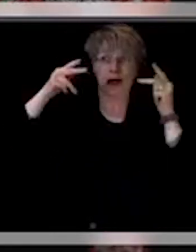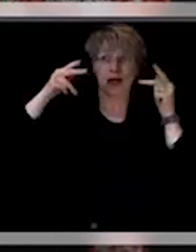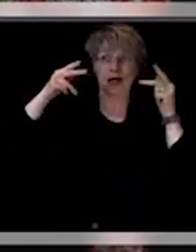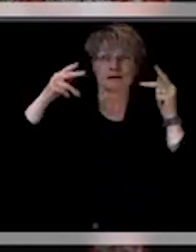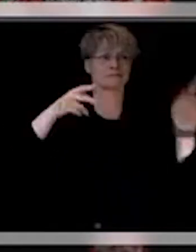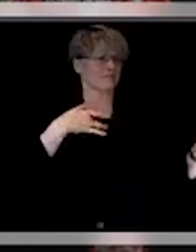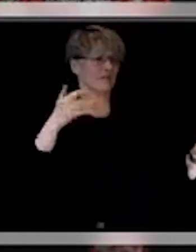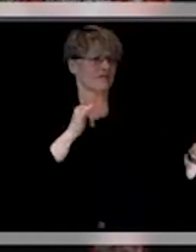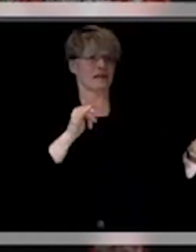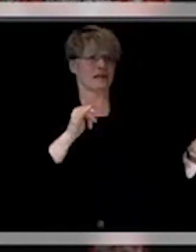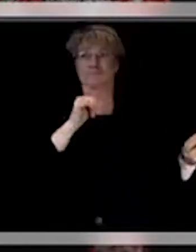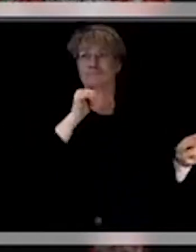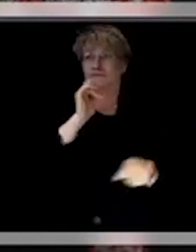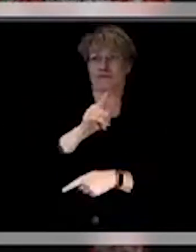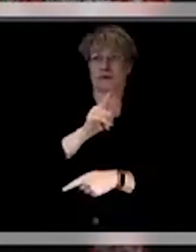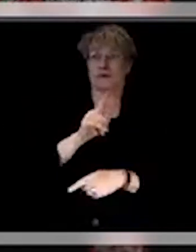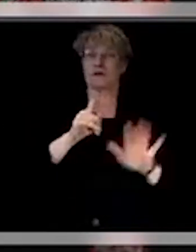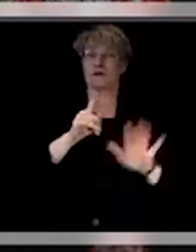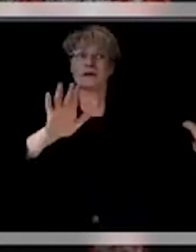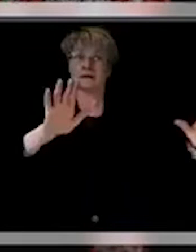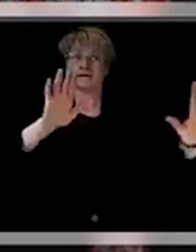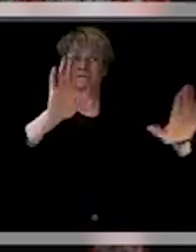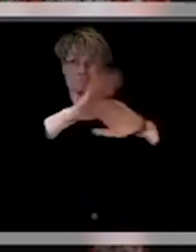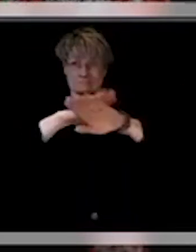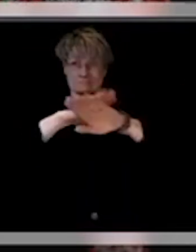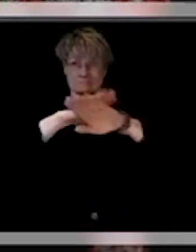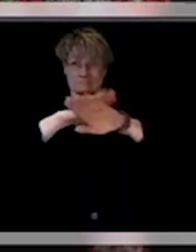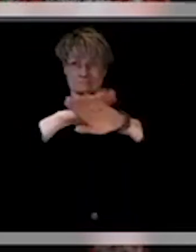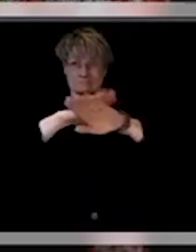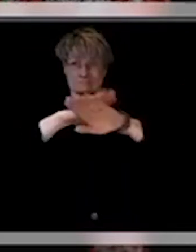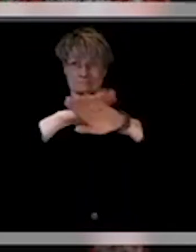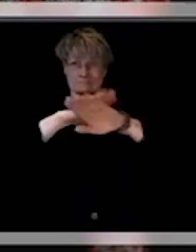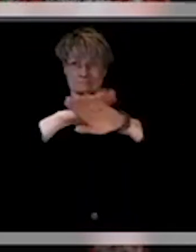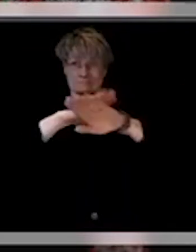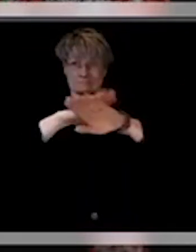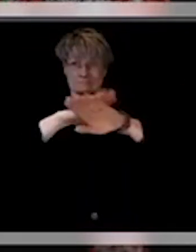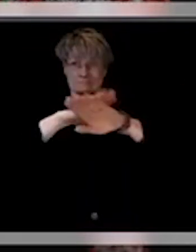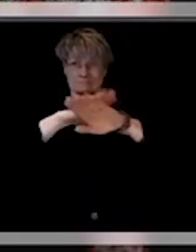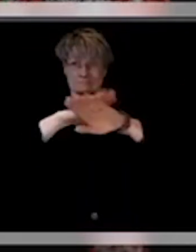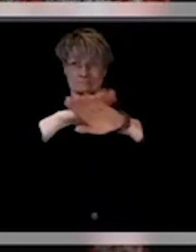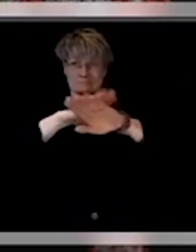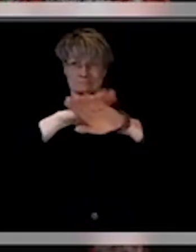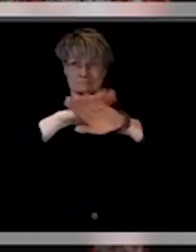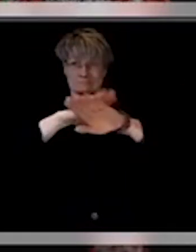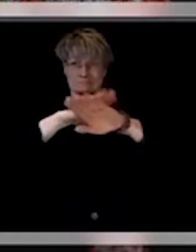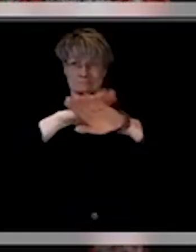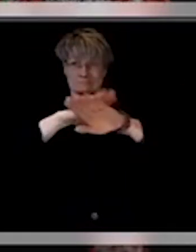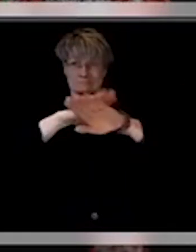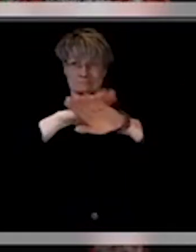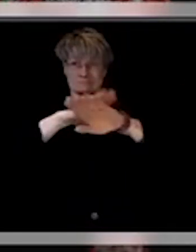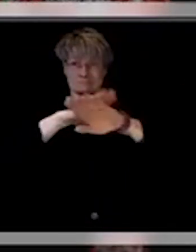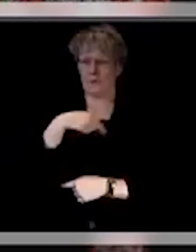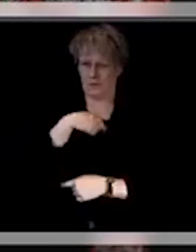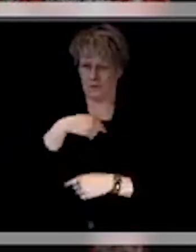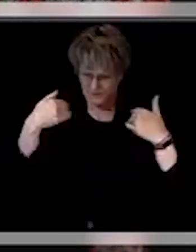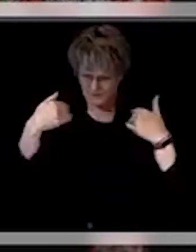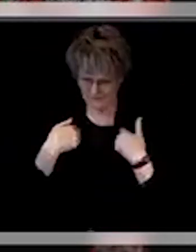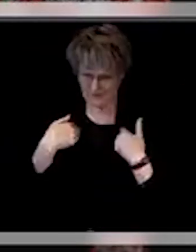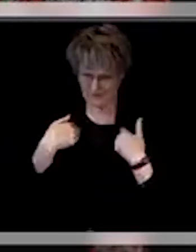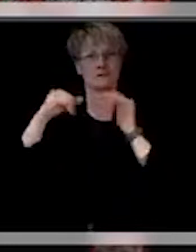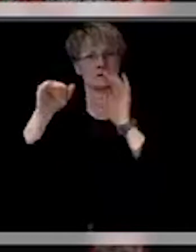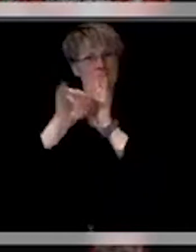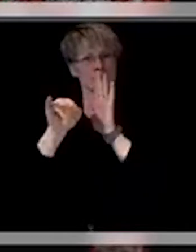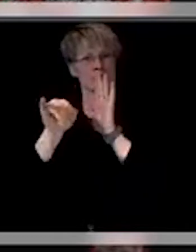it's a thing. It's real. We have cases identified. We've had an uptick in our hospitalizations